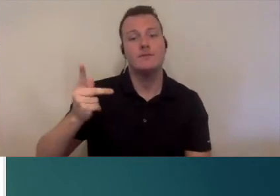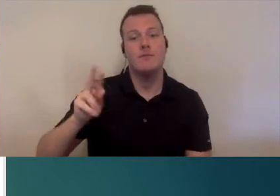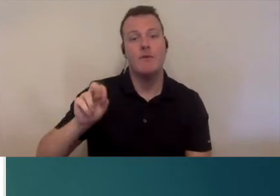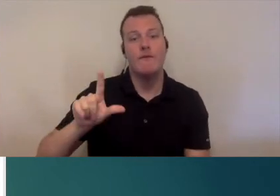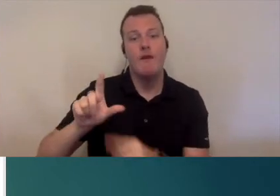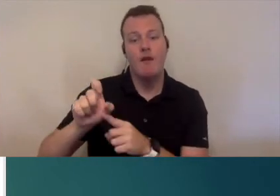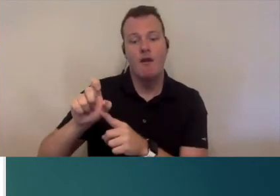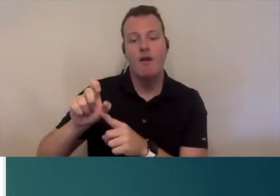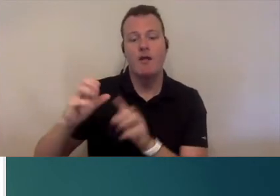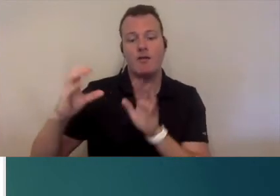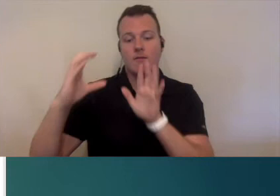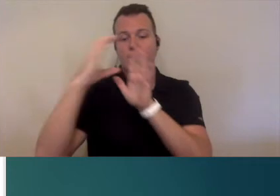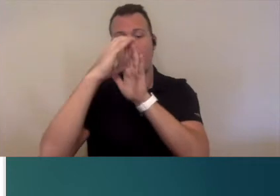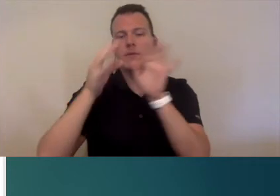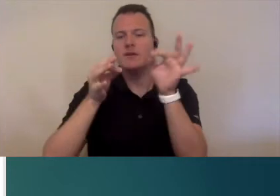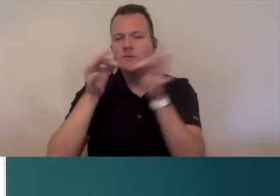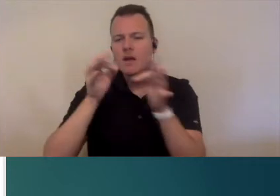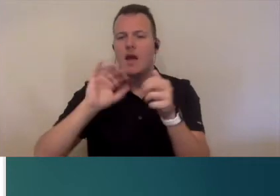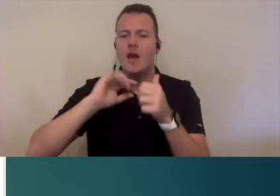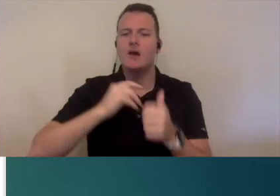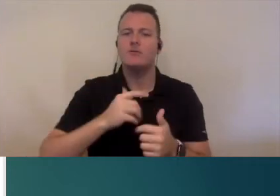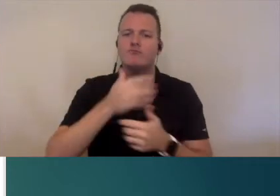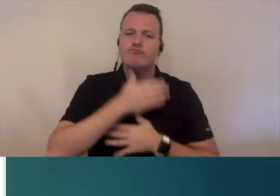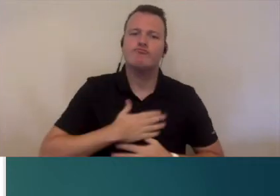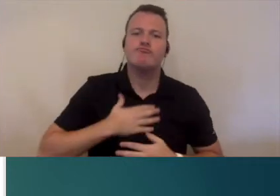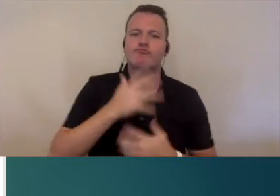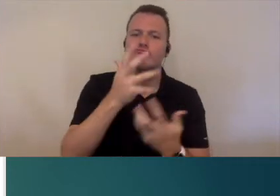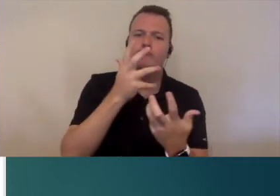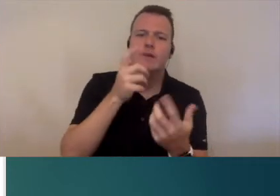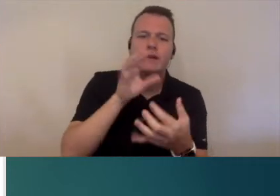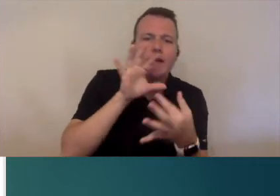she really enjoys connecting with children and their families, how she's